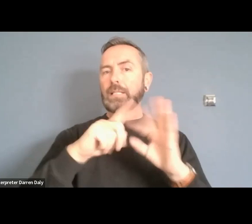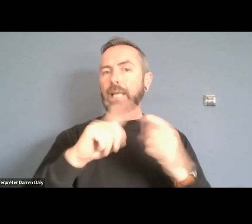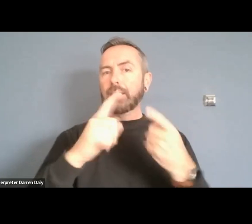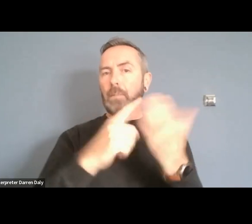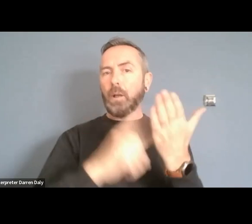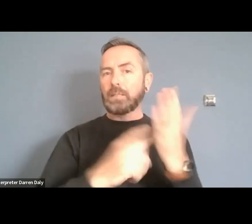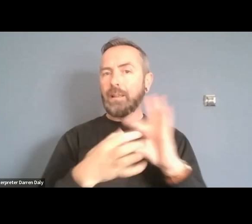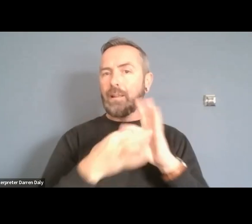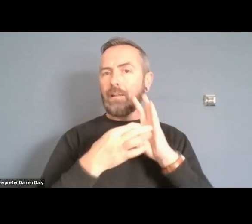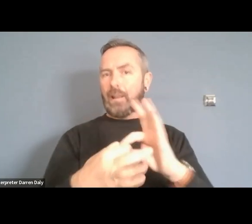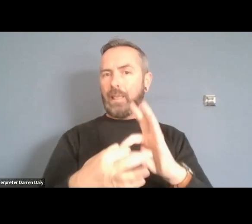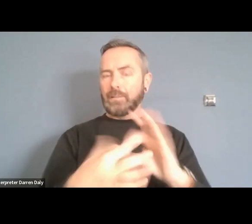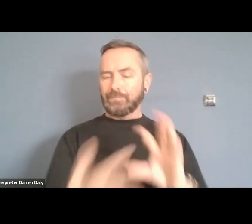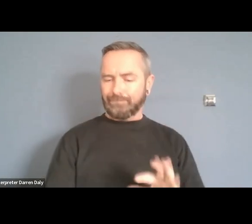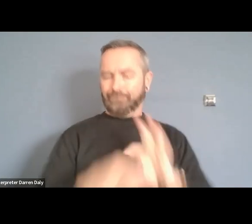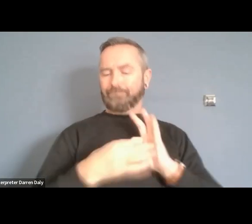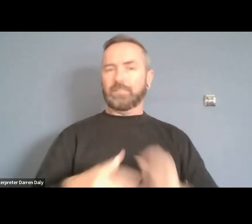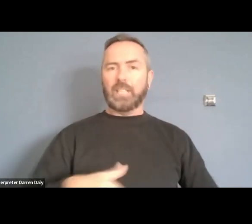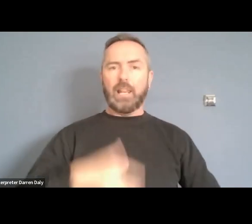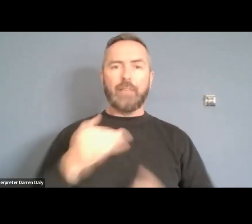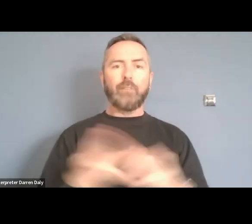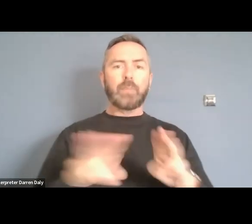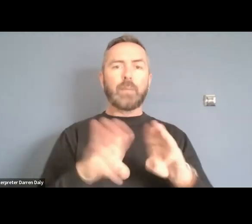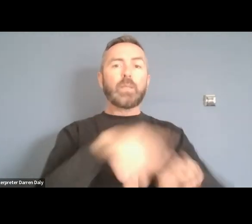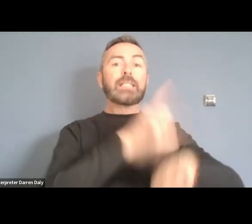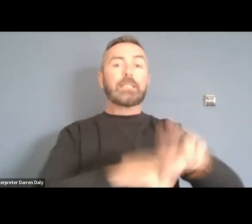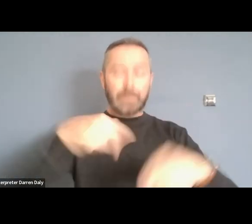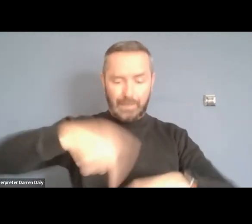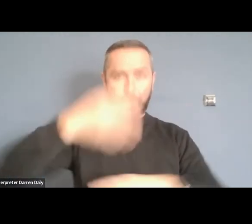with disabilities, disabled people in Ireland, it's hugely important that that